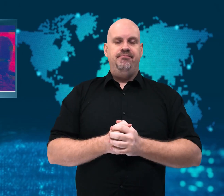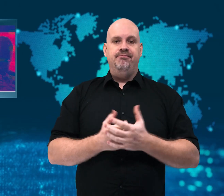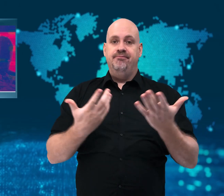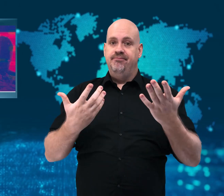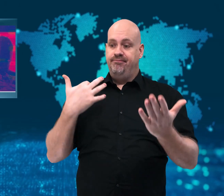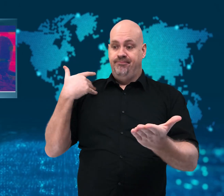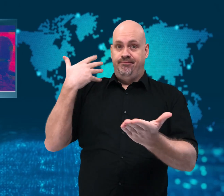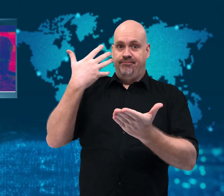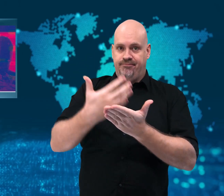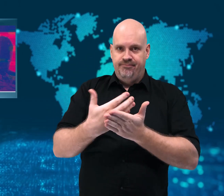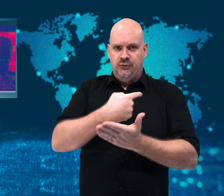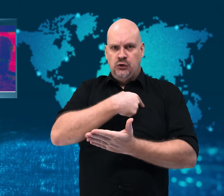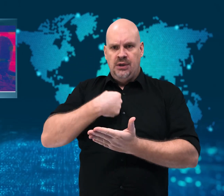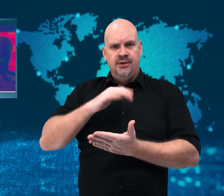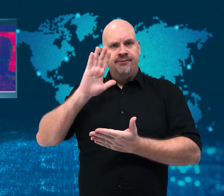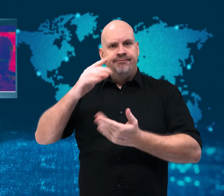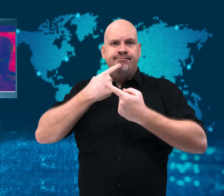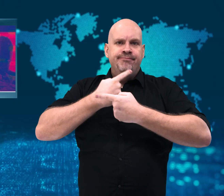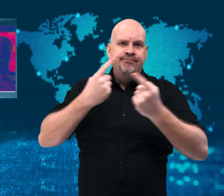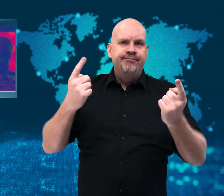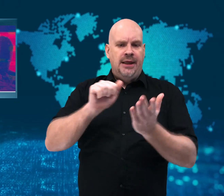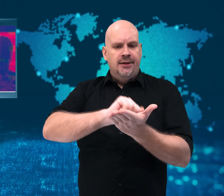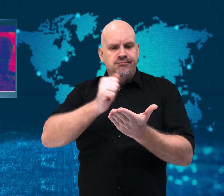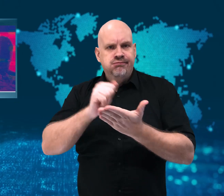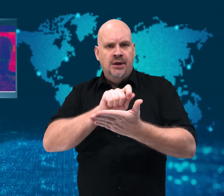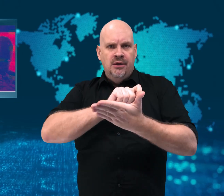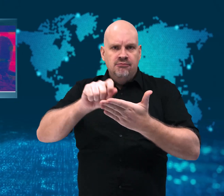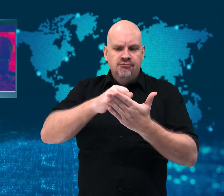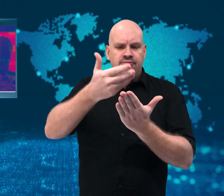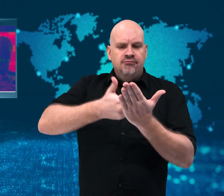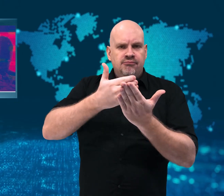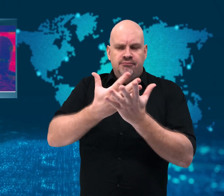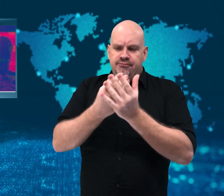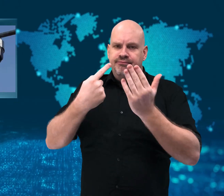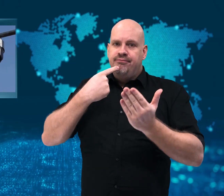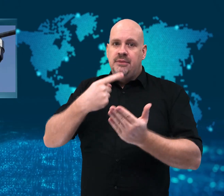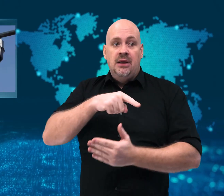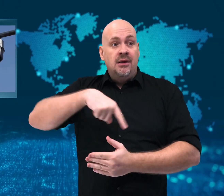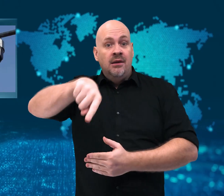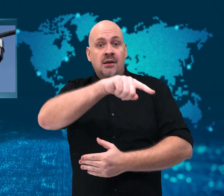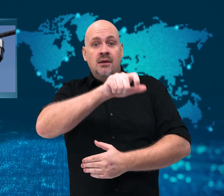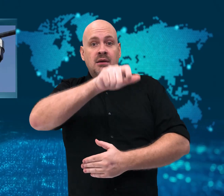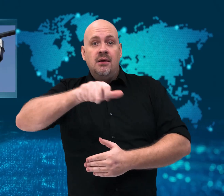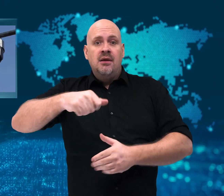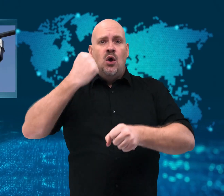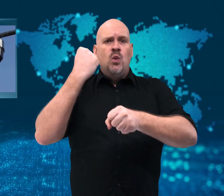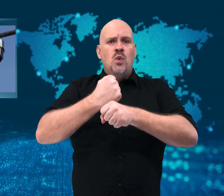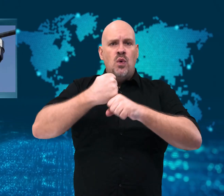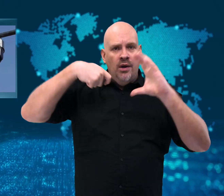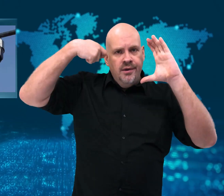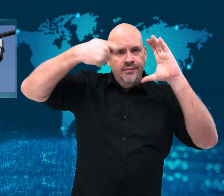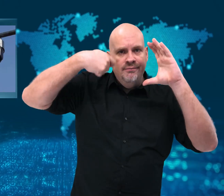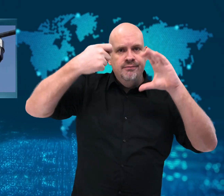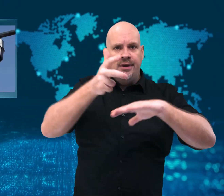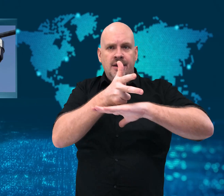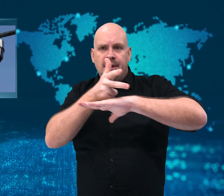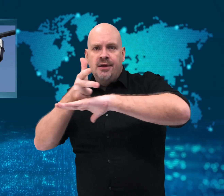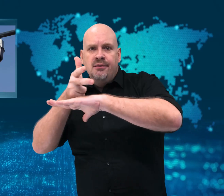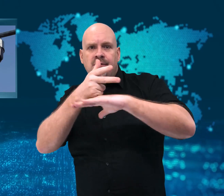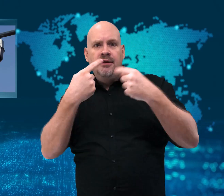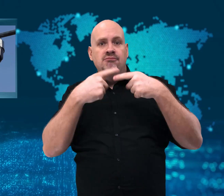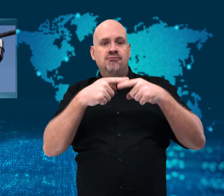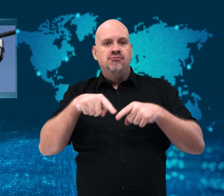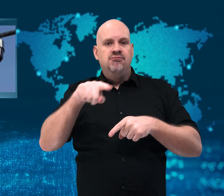journalists are highly considered to be targets of “red lights.” At